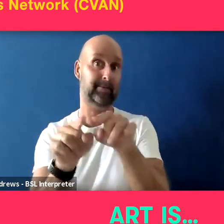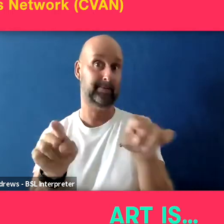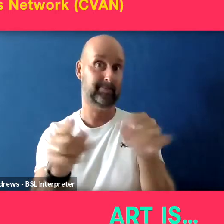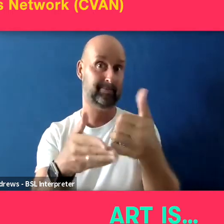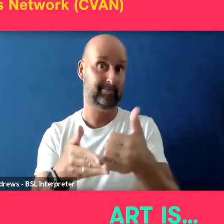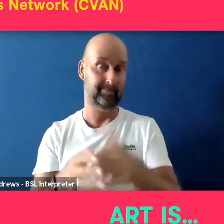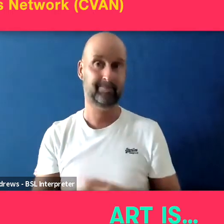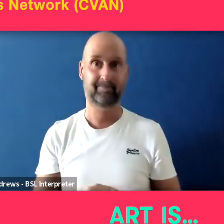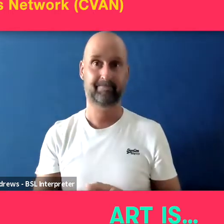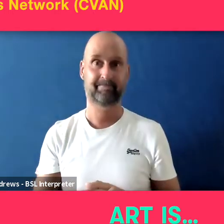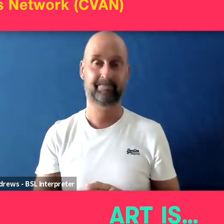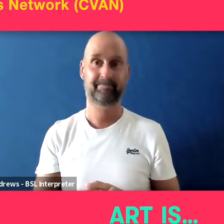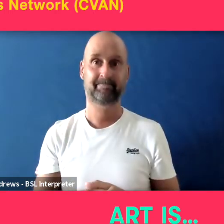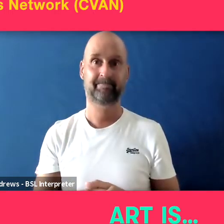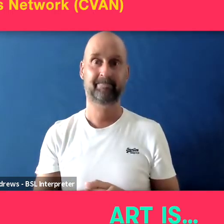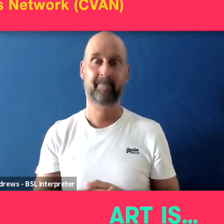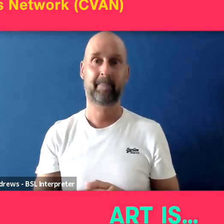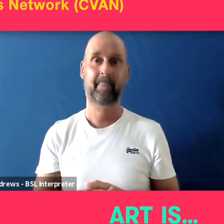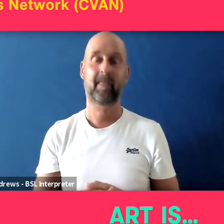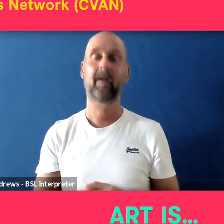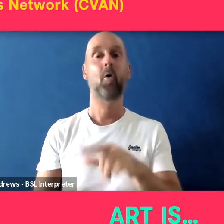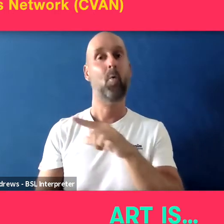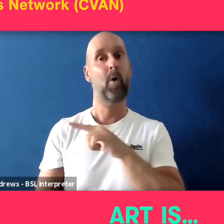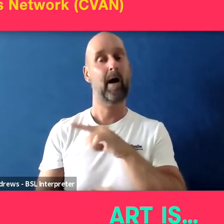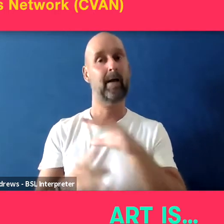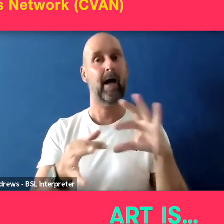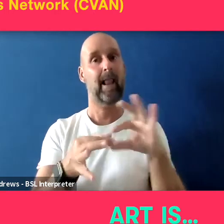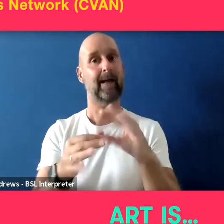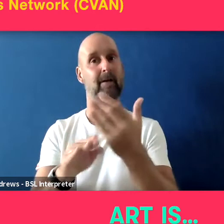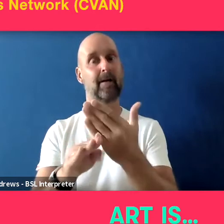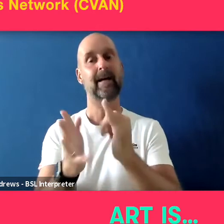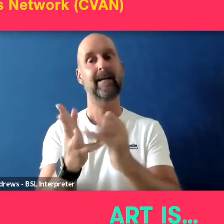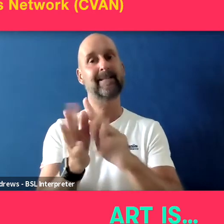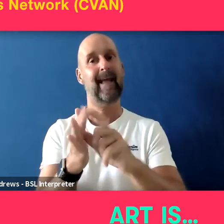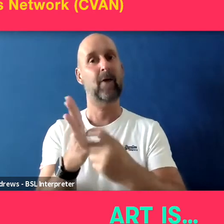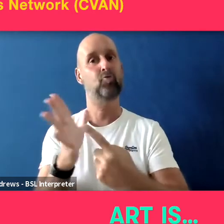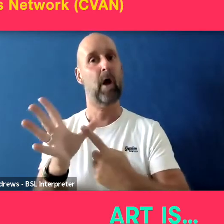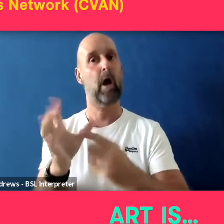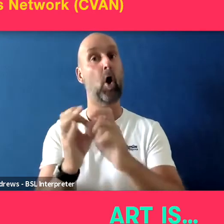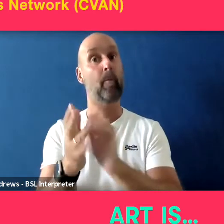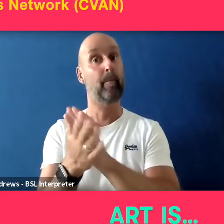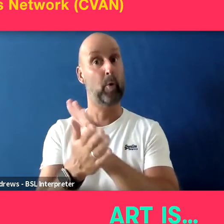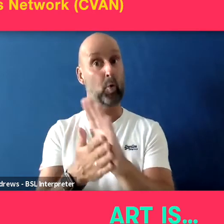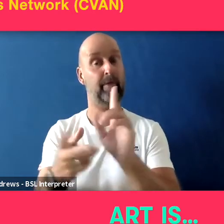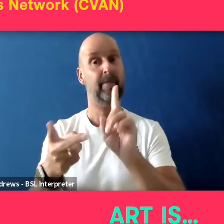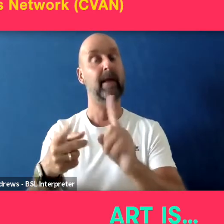In order we have our alliance colleague Sandra Booth who is the Director of Council for Higher